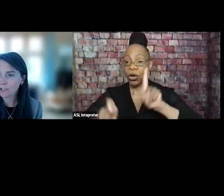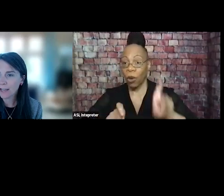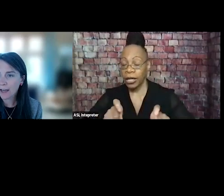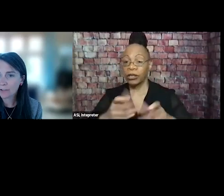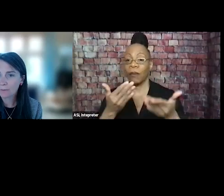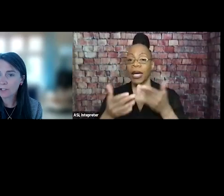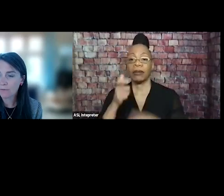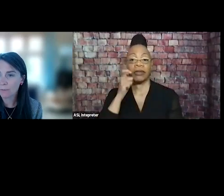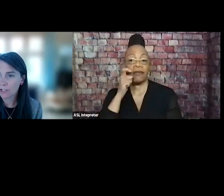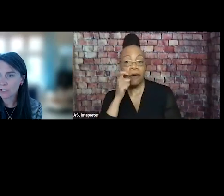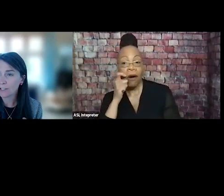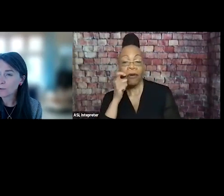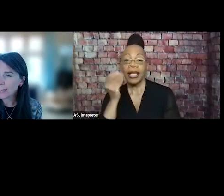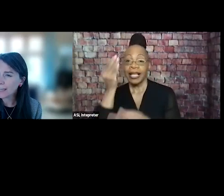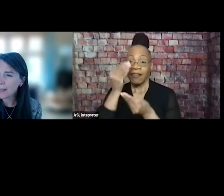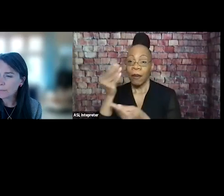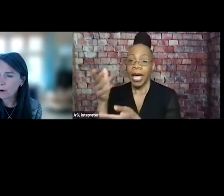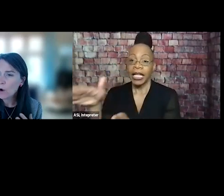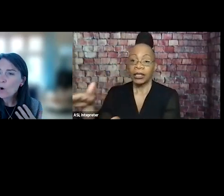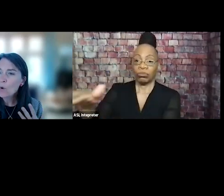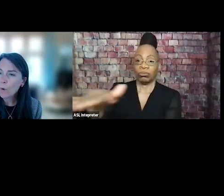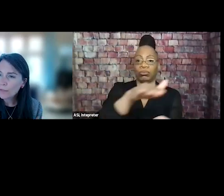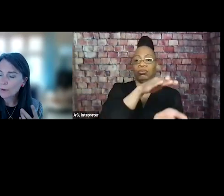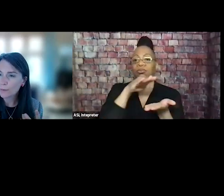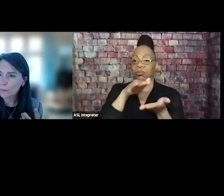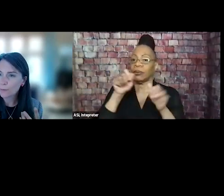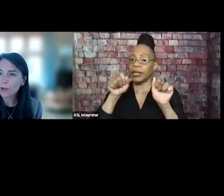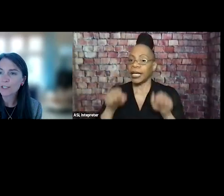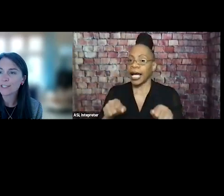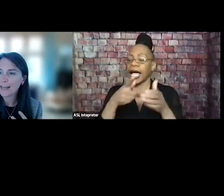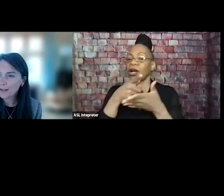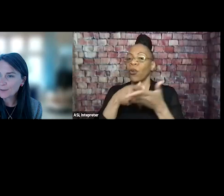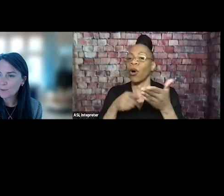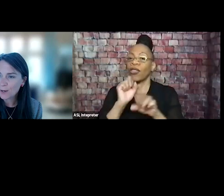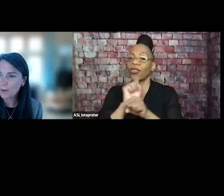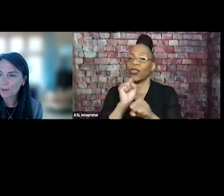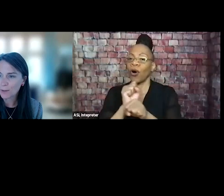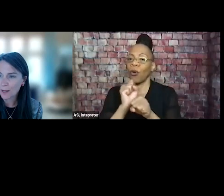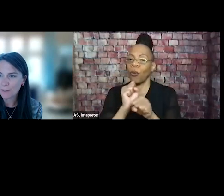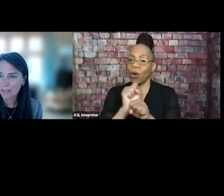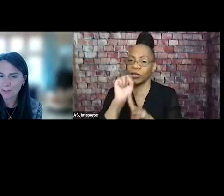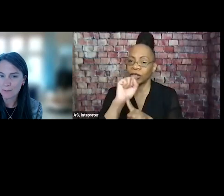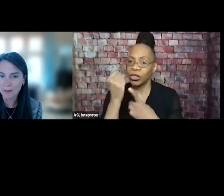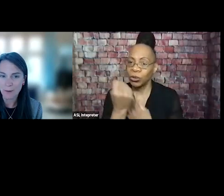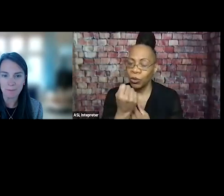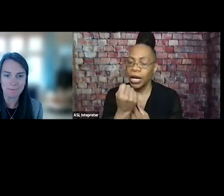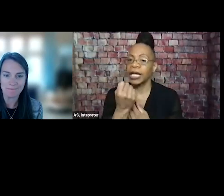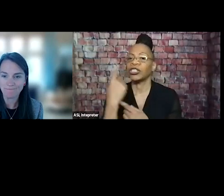just gather as much information as you can about what the work scenarios were, what those accommodations might have been.